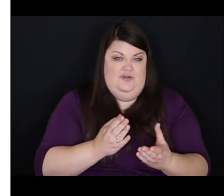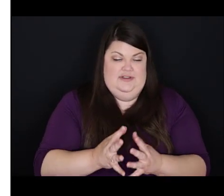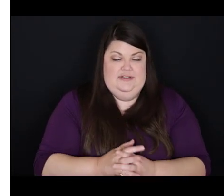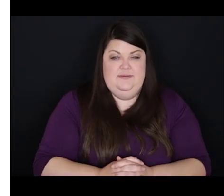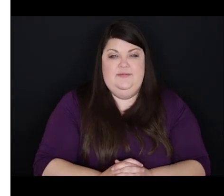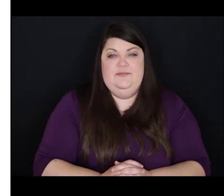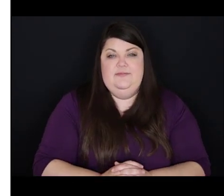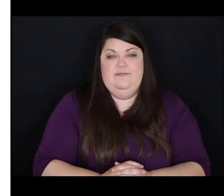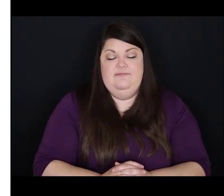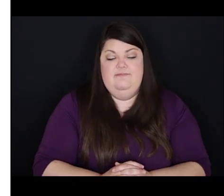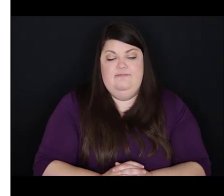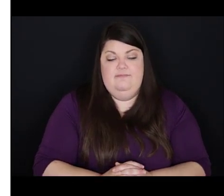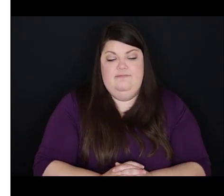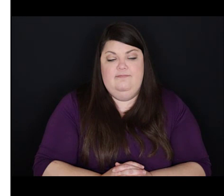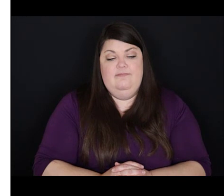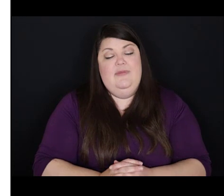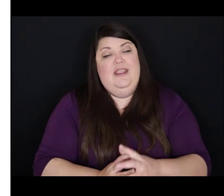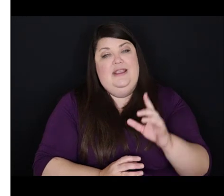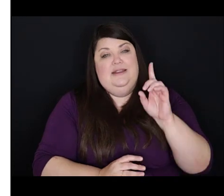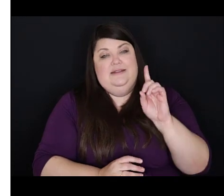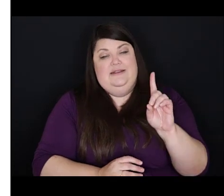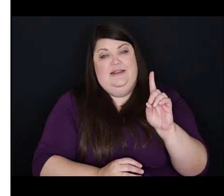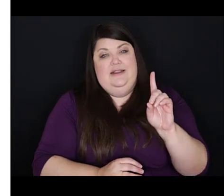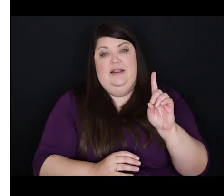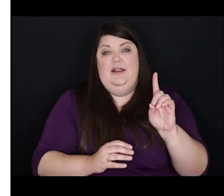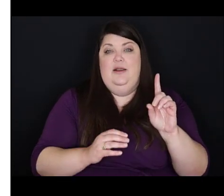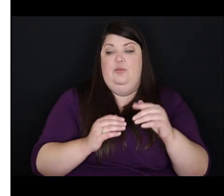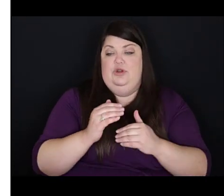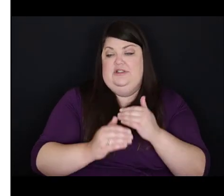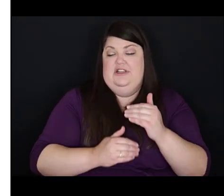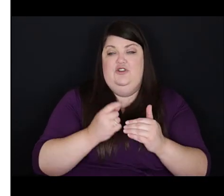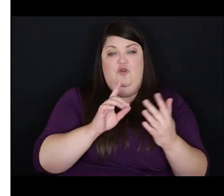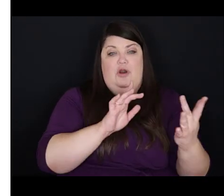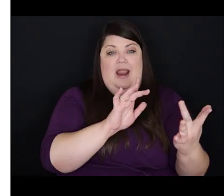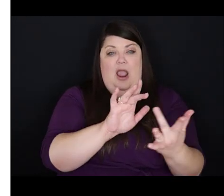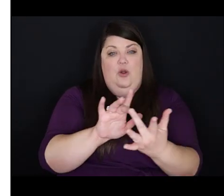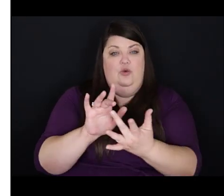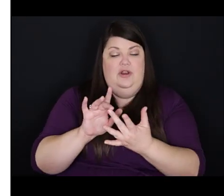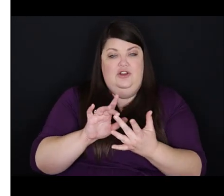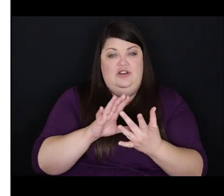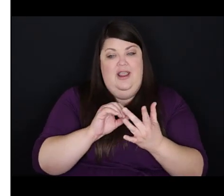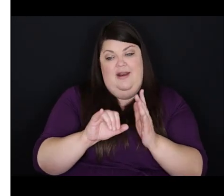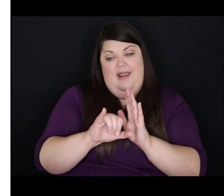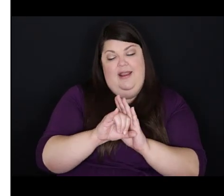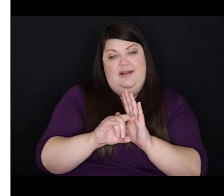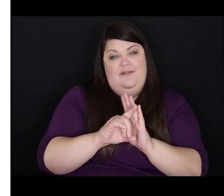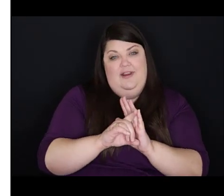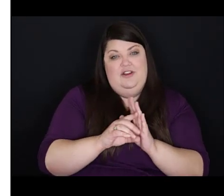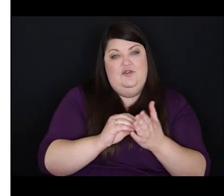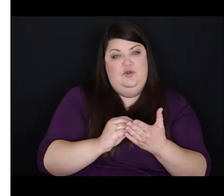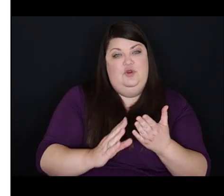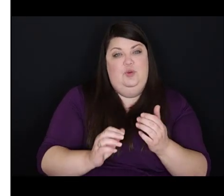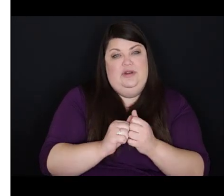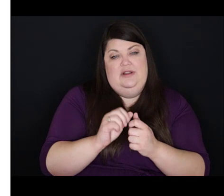(D) Procedures for outreach to and identification of students with disabilities who need transition